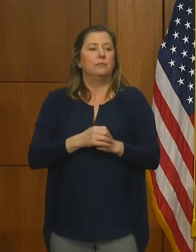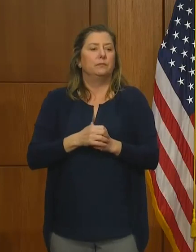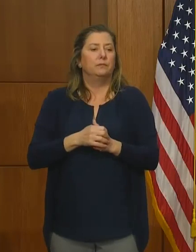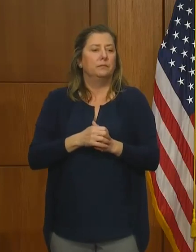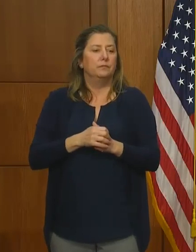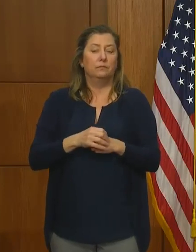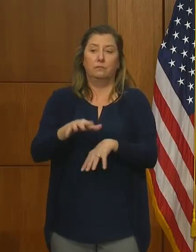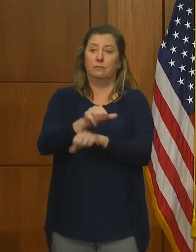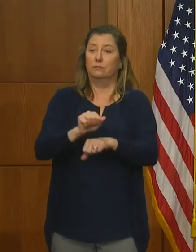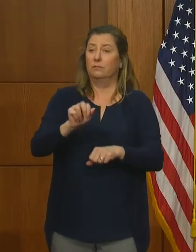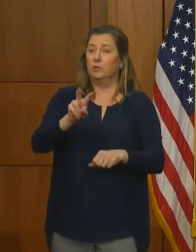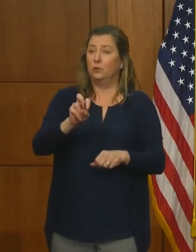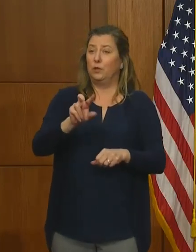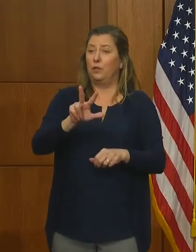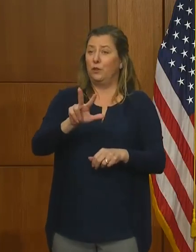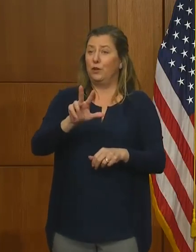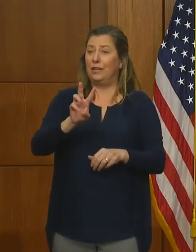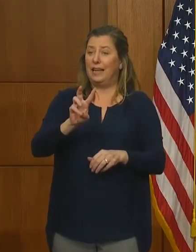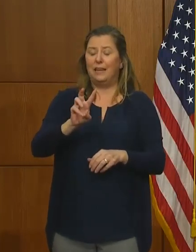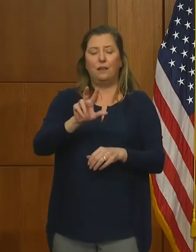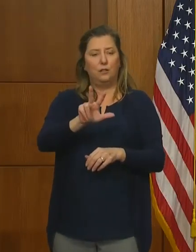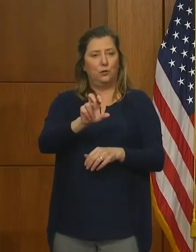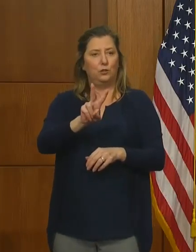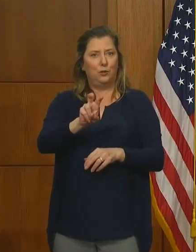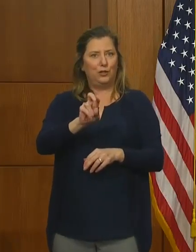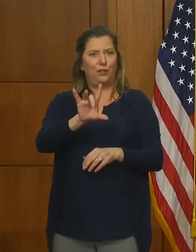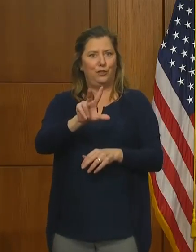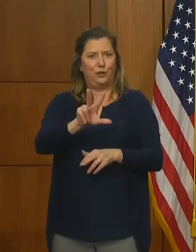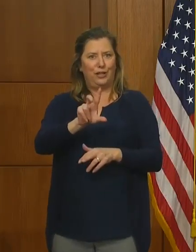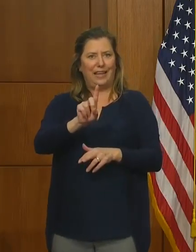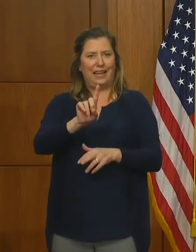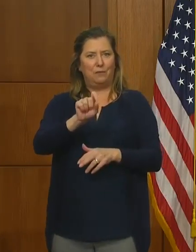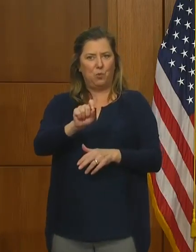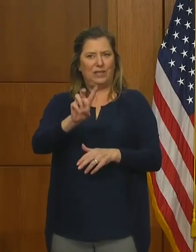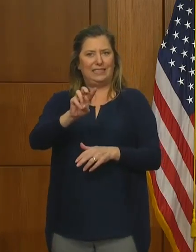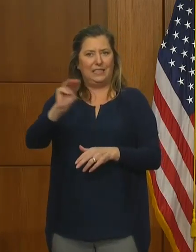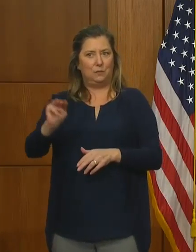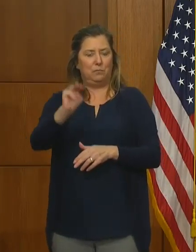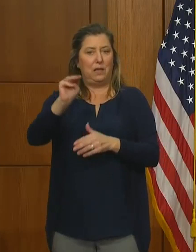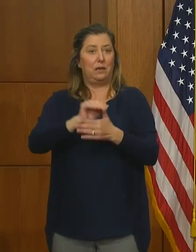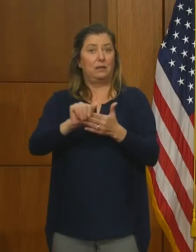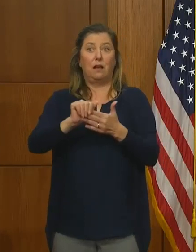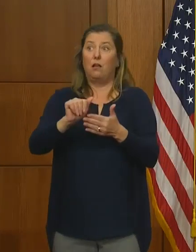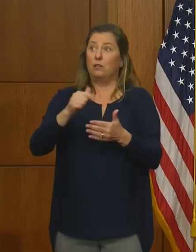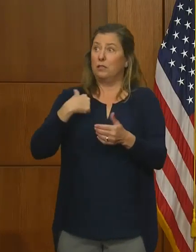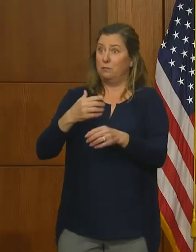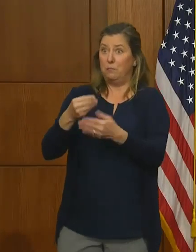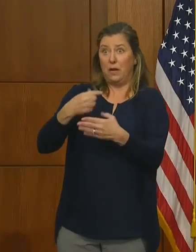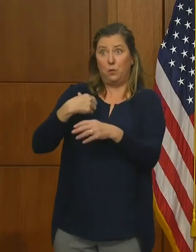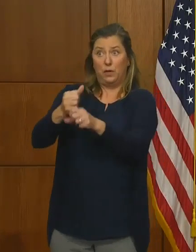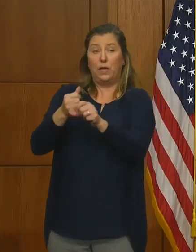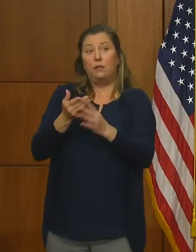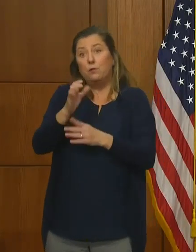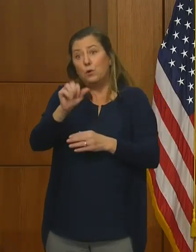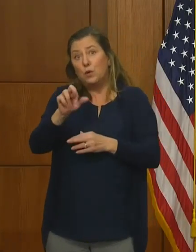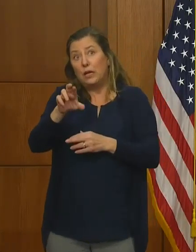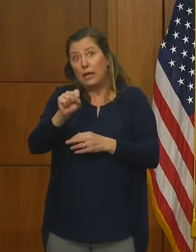EDUCATION HAS ALLOCATED TO TWO HUNDRED AND THIRTY EIGHT POINT SIX MILLION DOLLARS IN FEDERAL